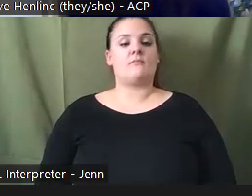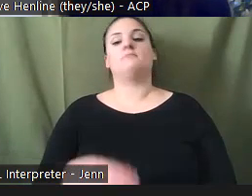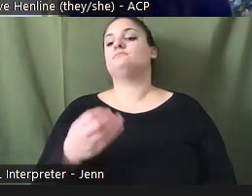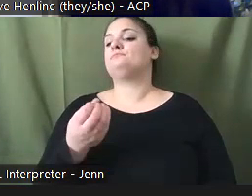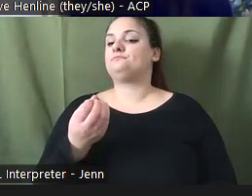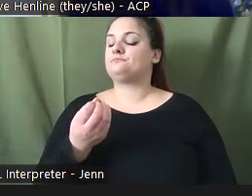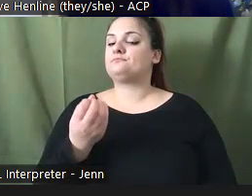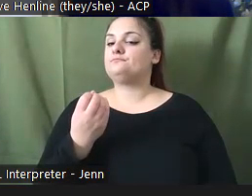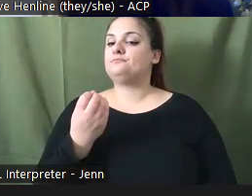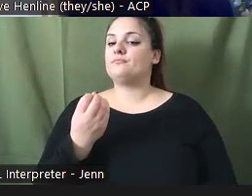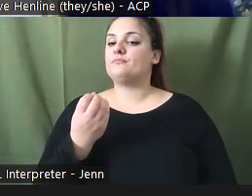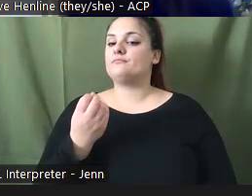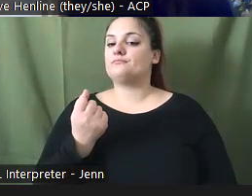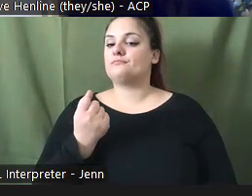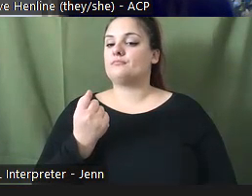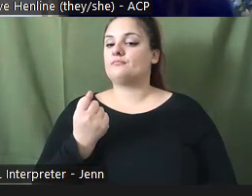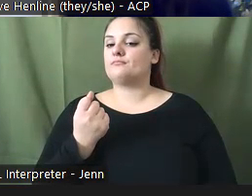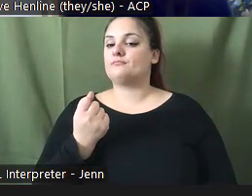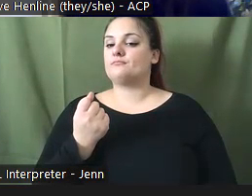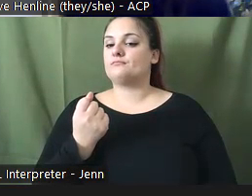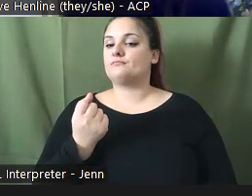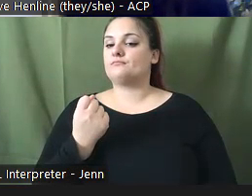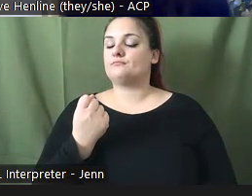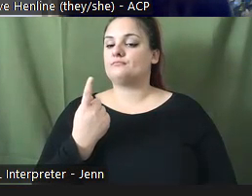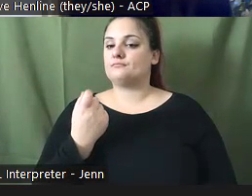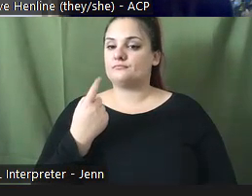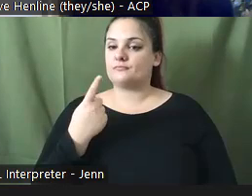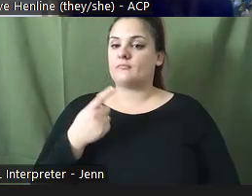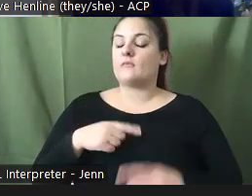as an application assistant, that someone is a good fit to enroll in the program.